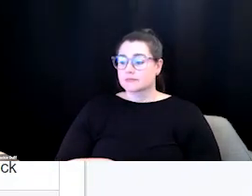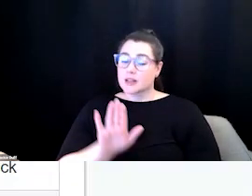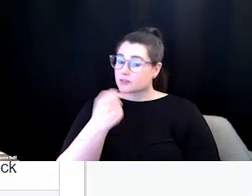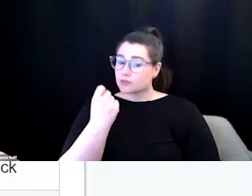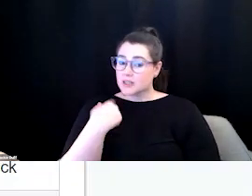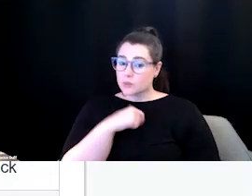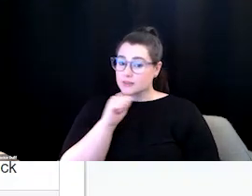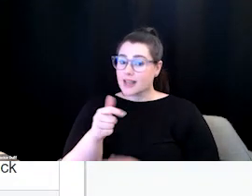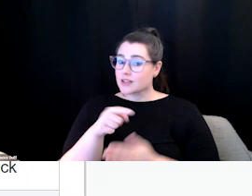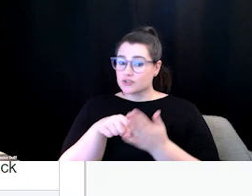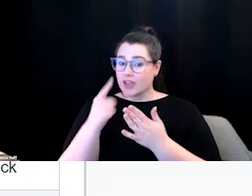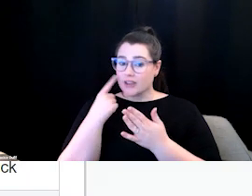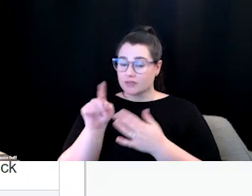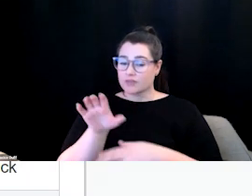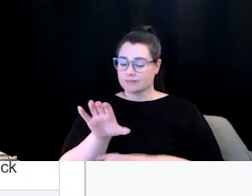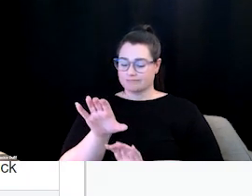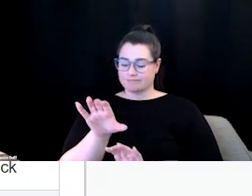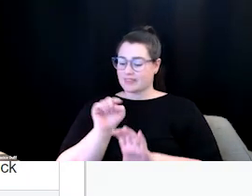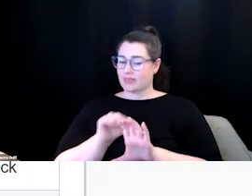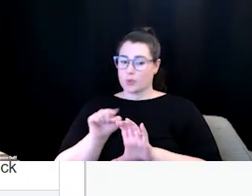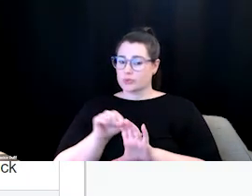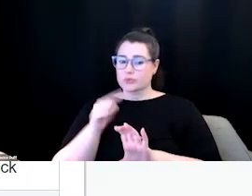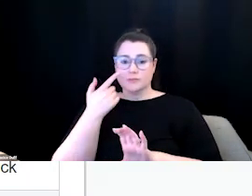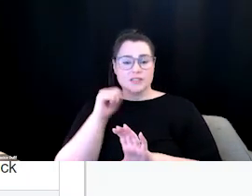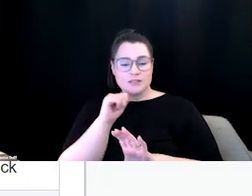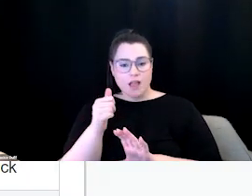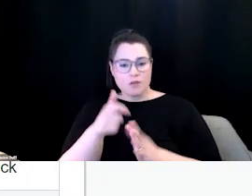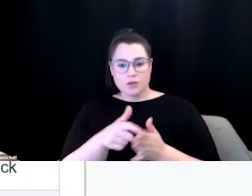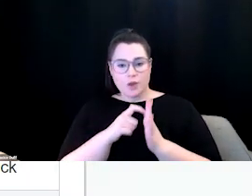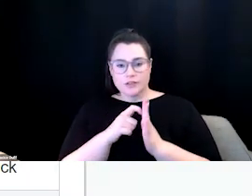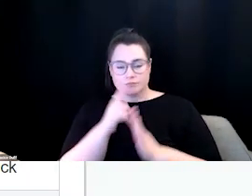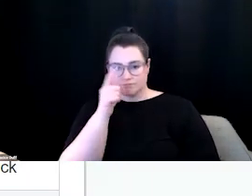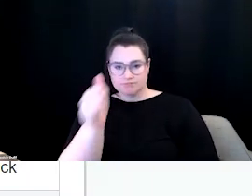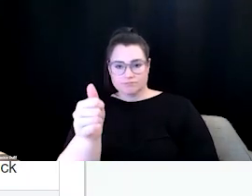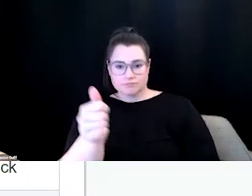But for the CAREER solicitation, you do have required documents and other supplemental documents.